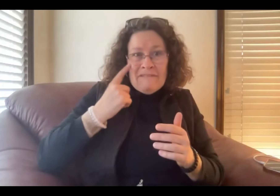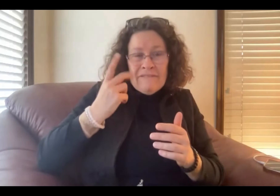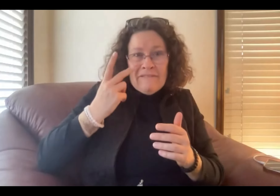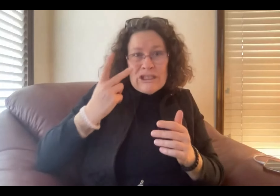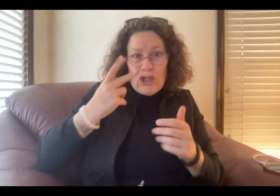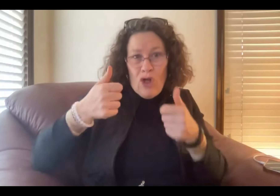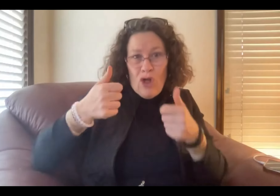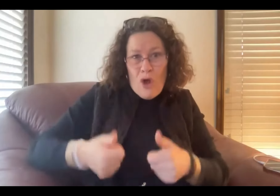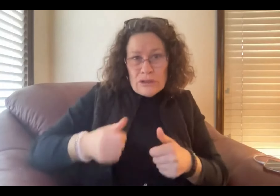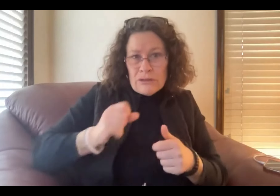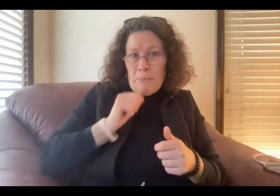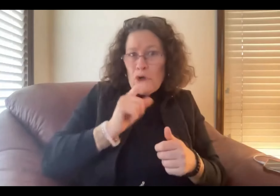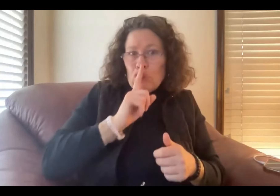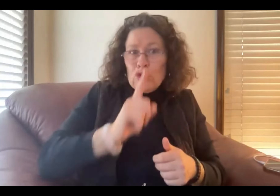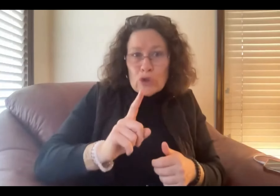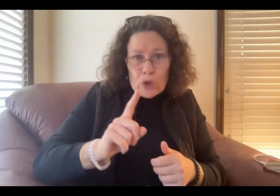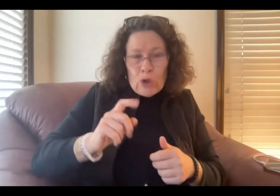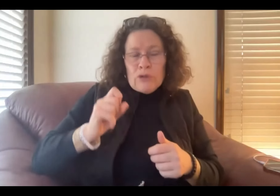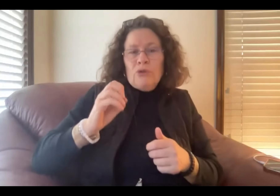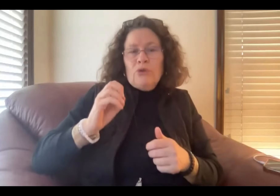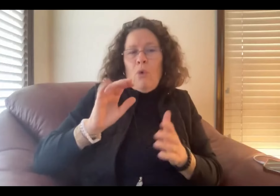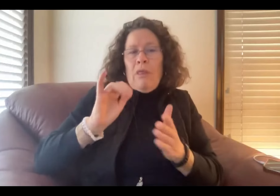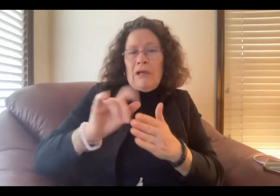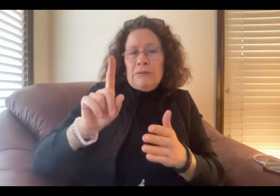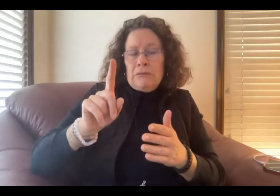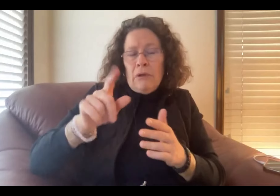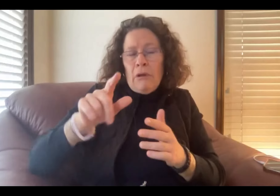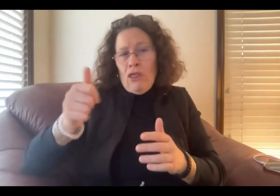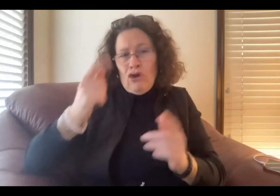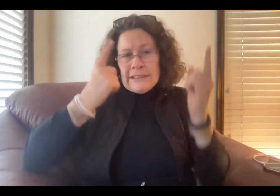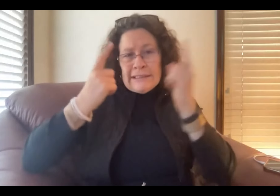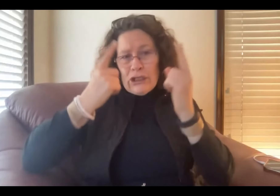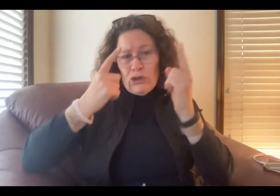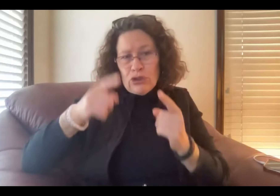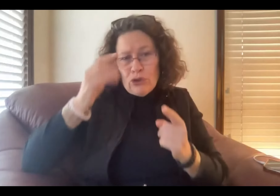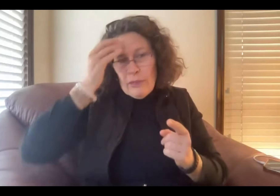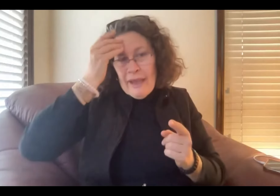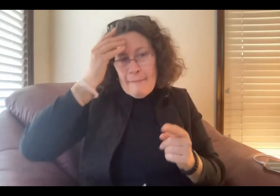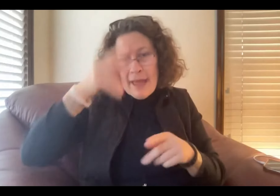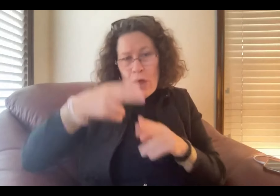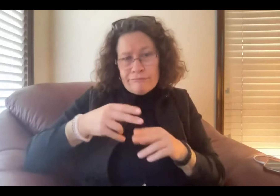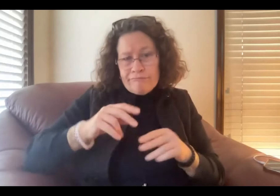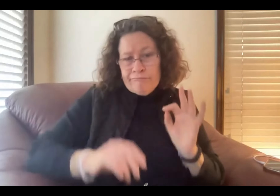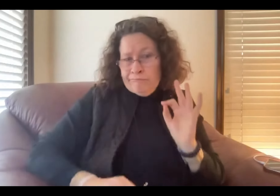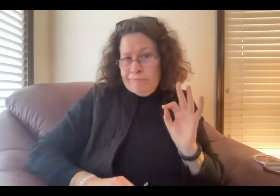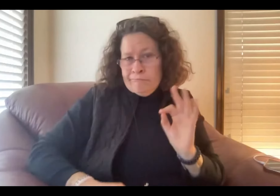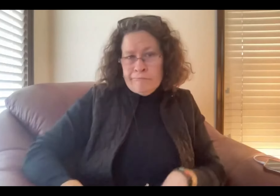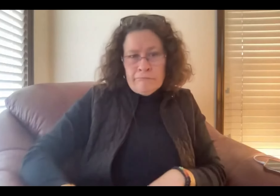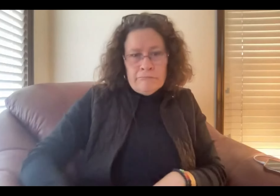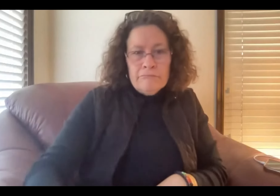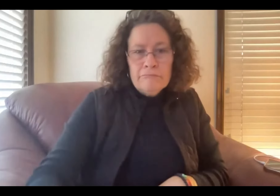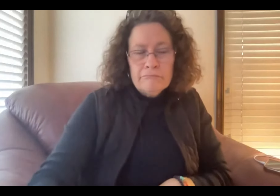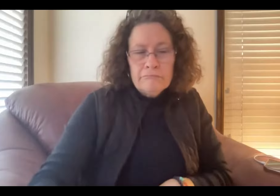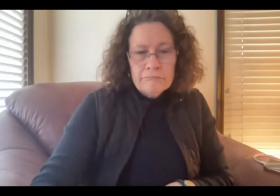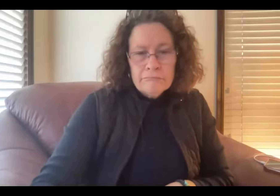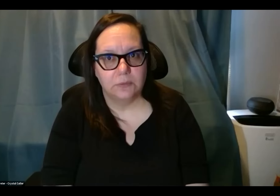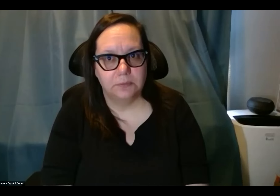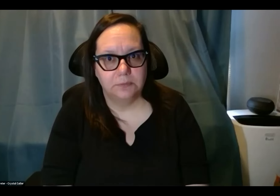the vision loss or any of that. Just another consideration to think about. (Kim is asking).